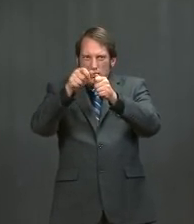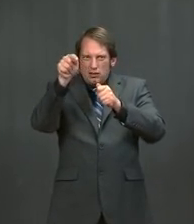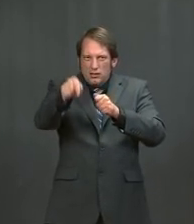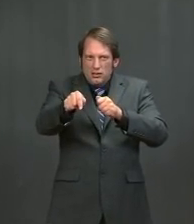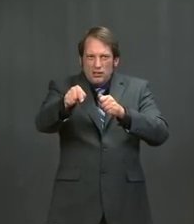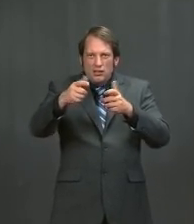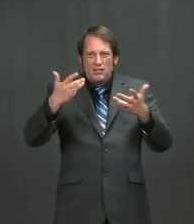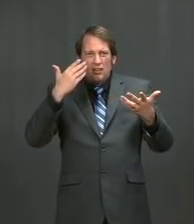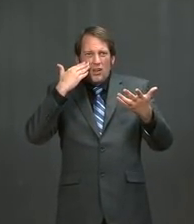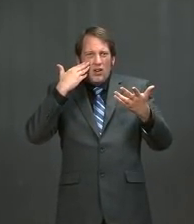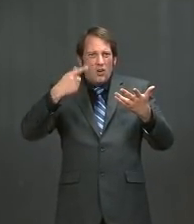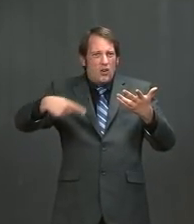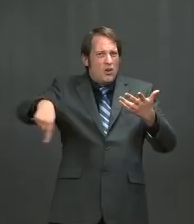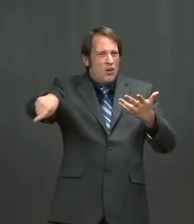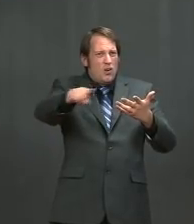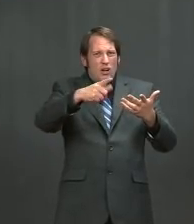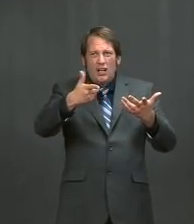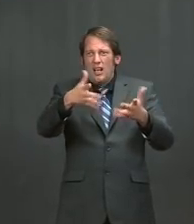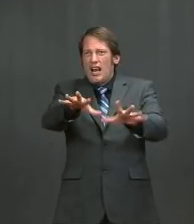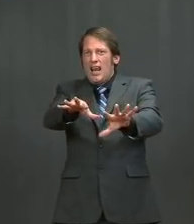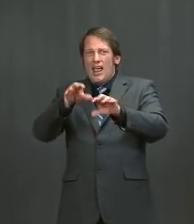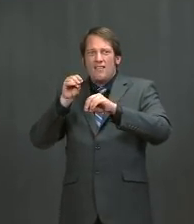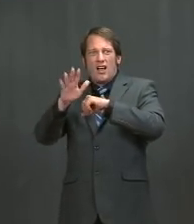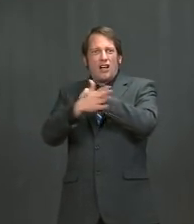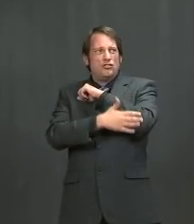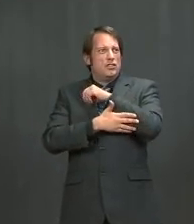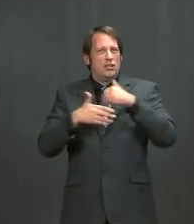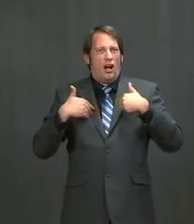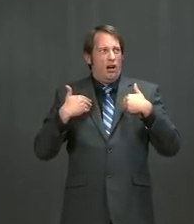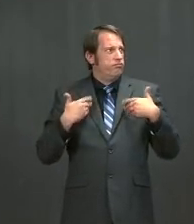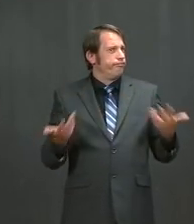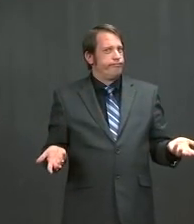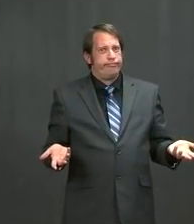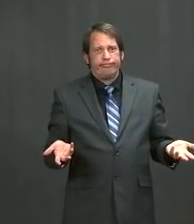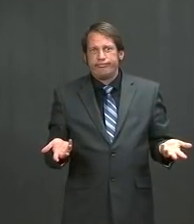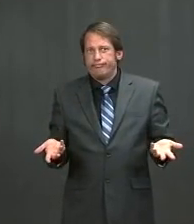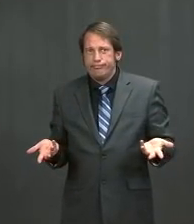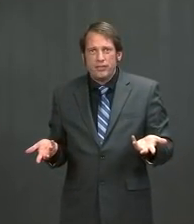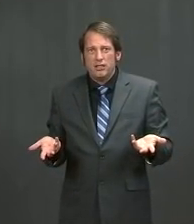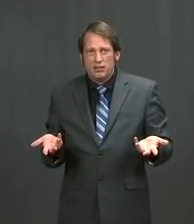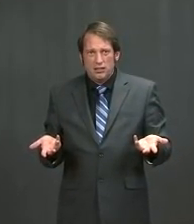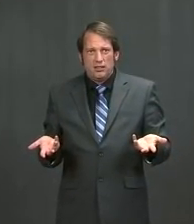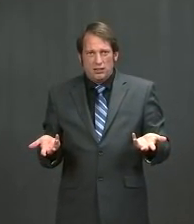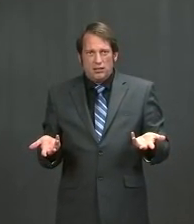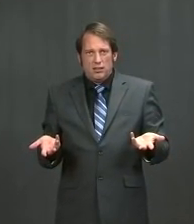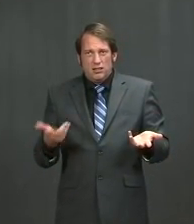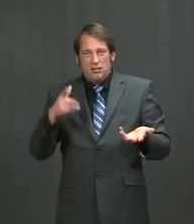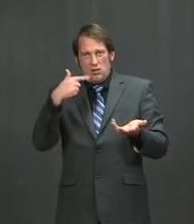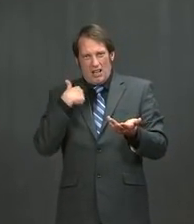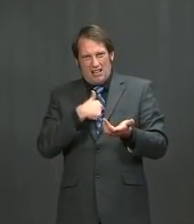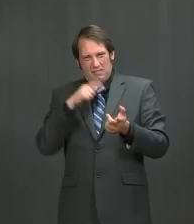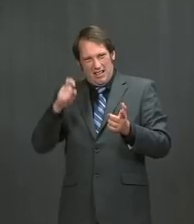we create spaces for them to be in these countries that avoids the corruption that is in place in many of the governments,